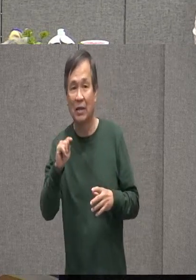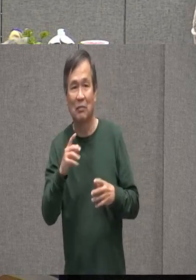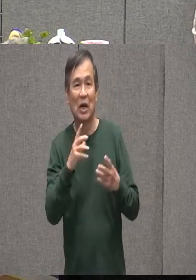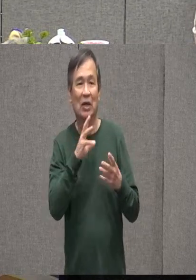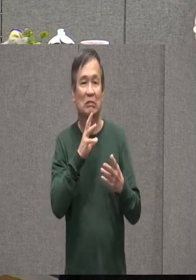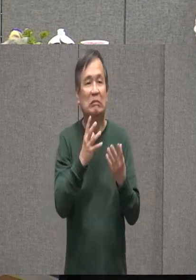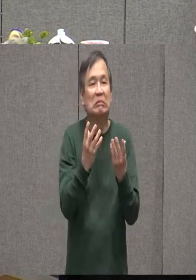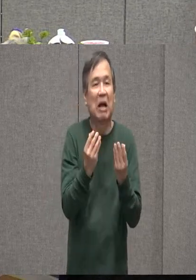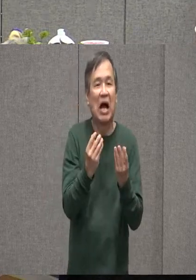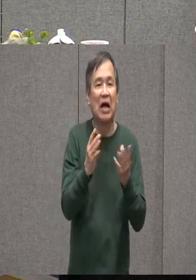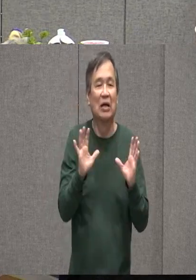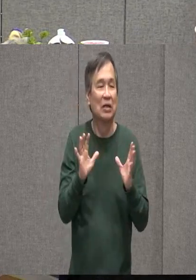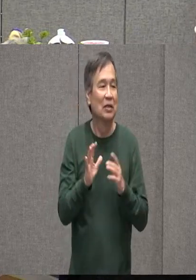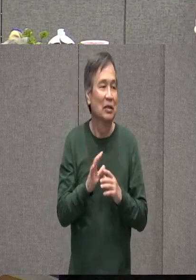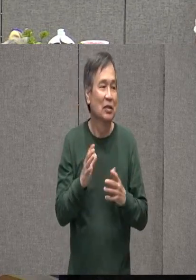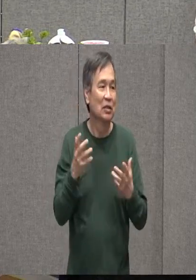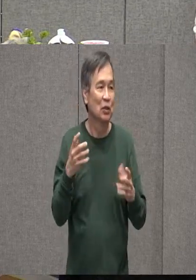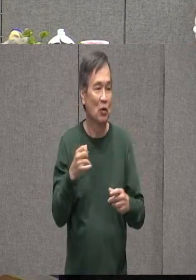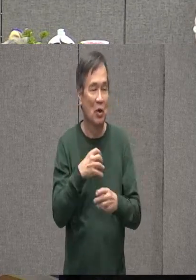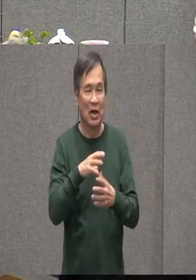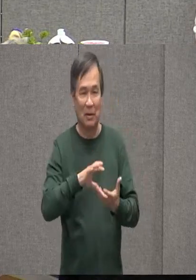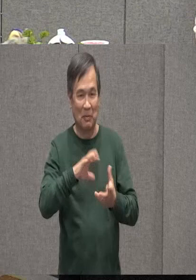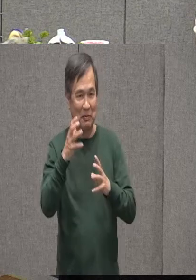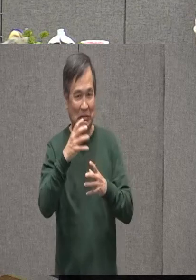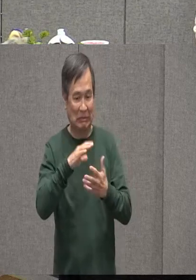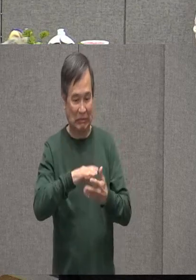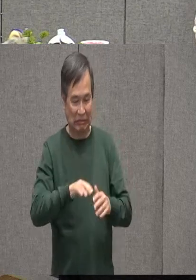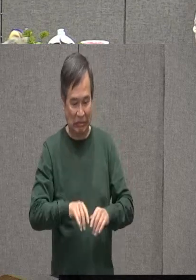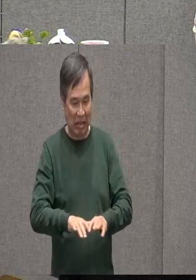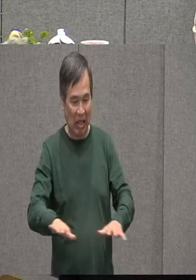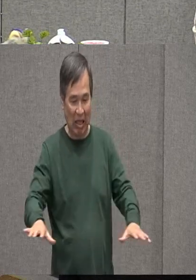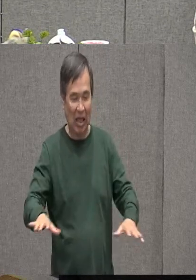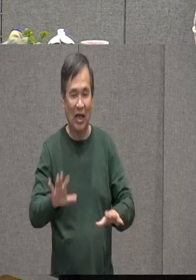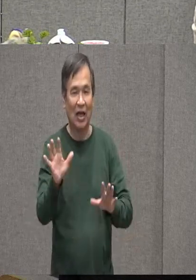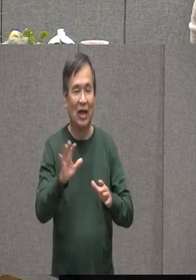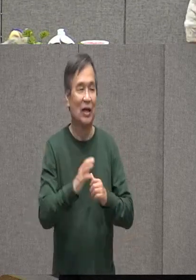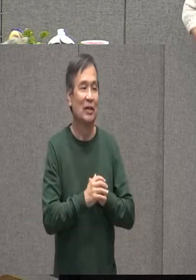because then it'll make a big mess. So here I have my damp sponges